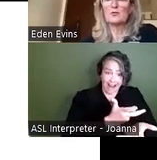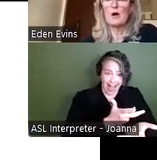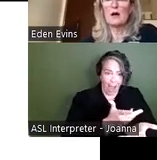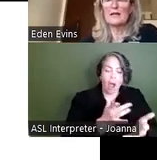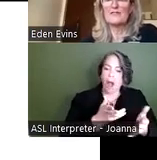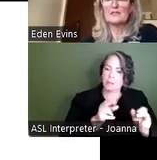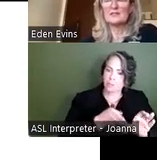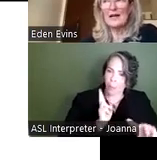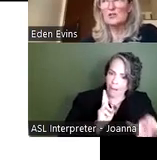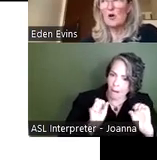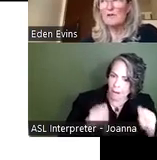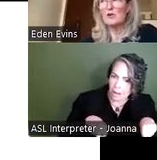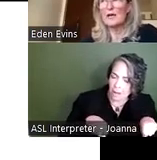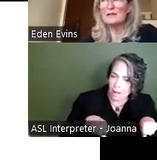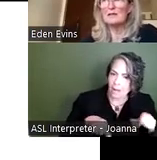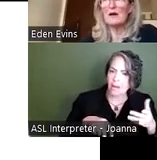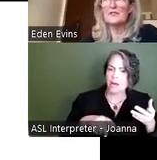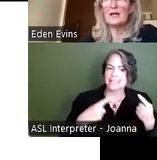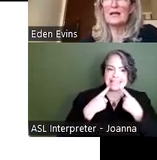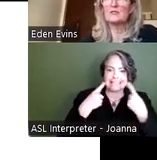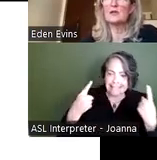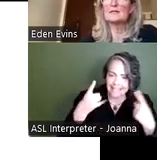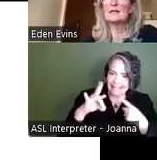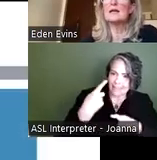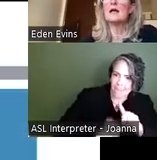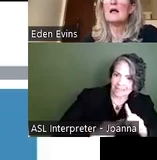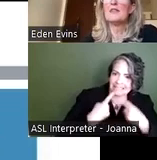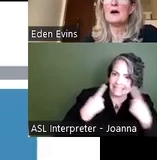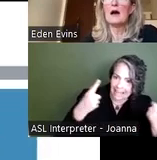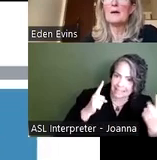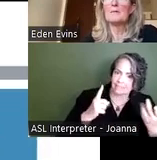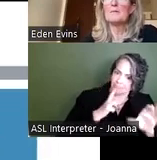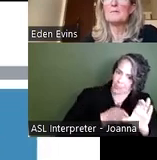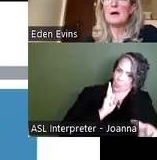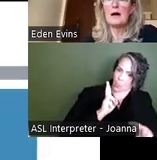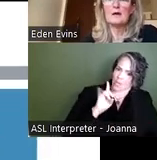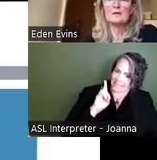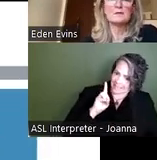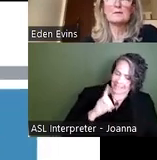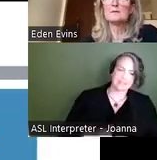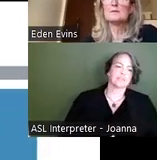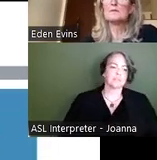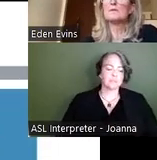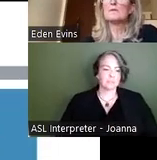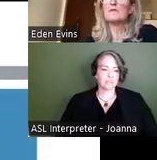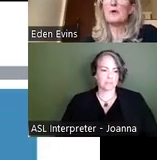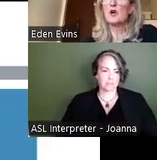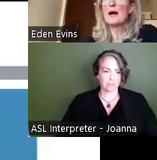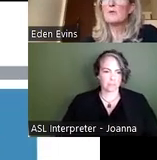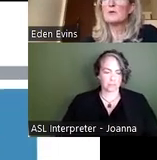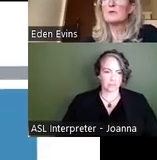as well, to have success over those 18 months. And as you can see, if you want to go back one